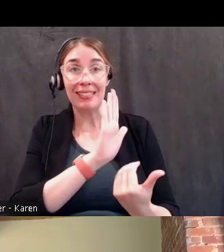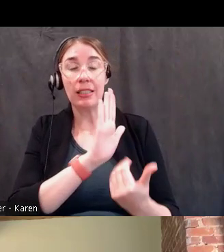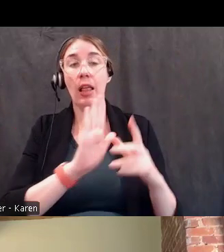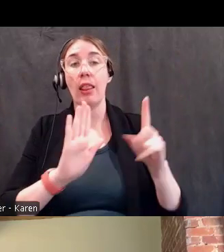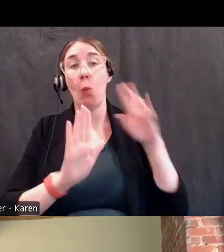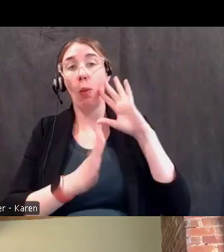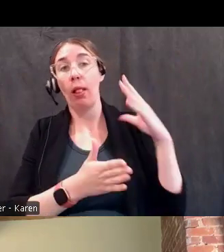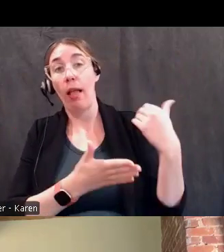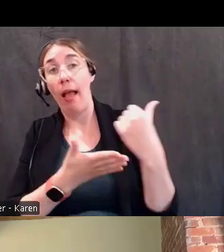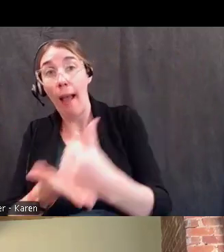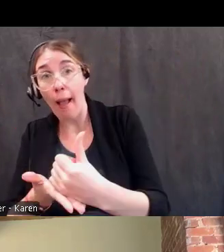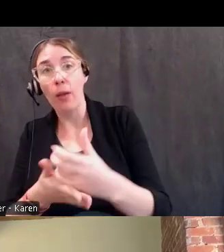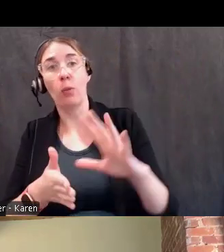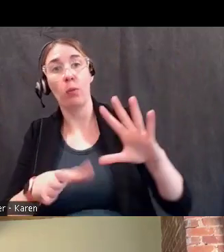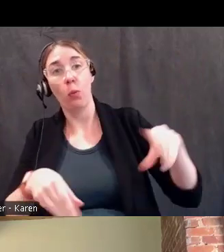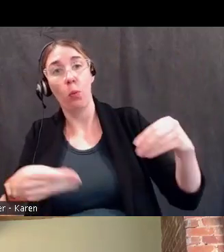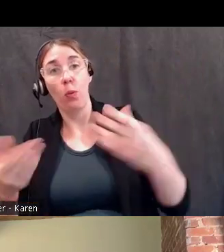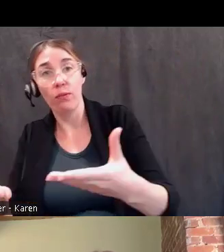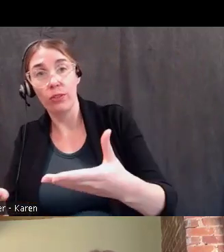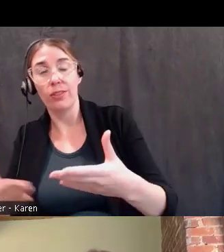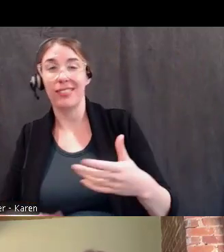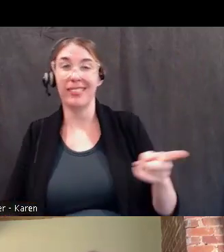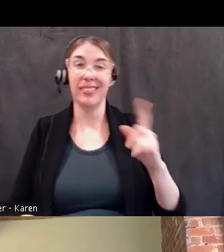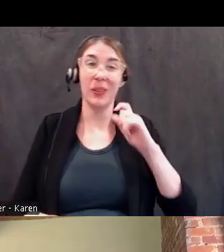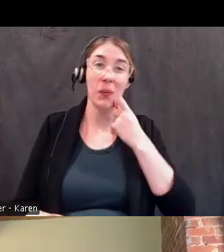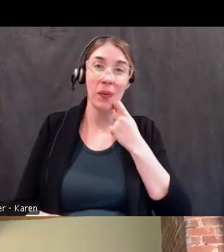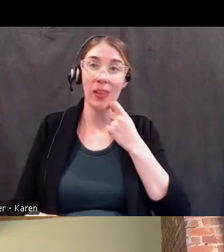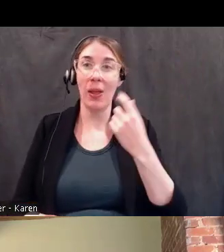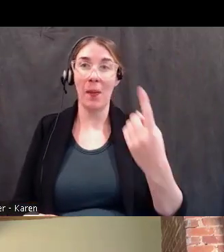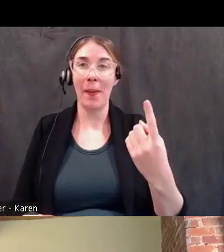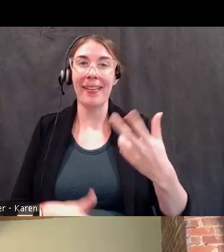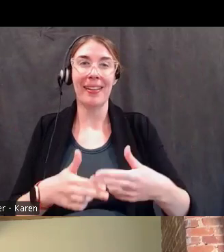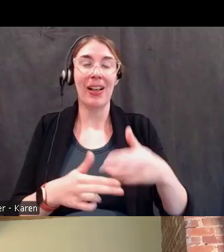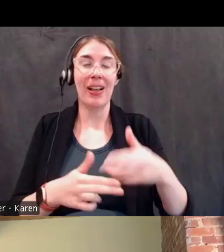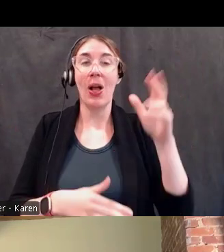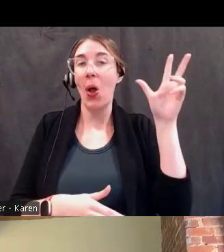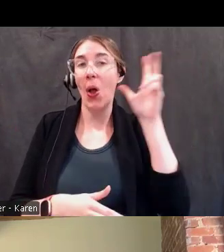which is really cool. One of them I've been wanting to try is Audio Darts. I think I might be better with